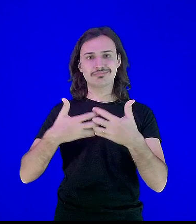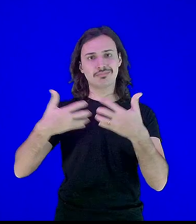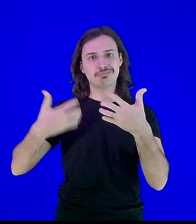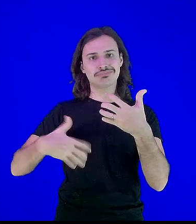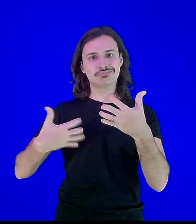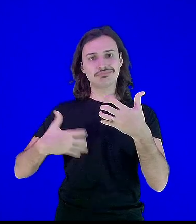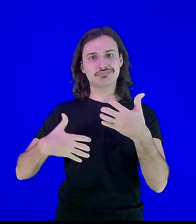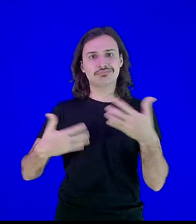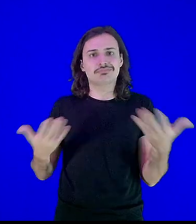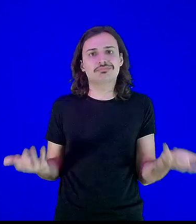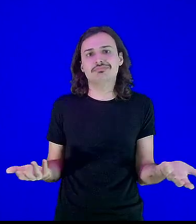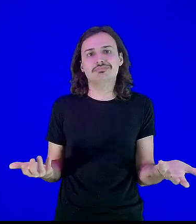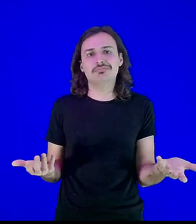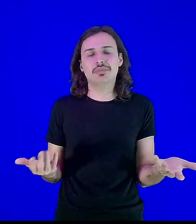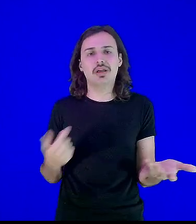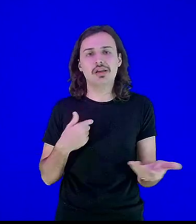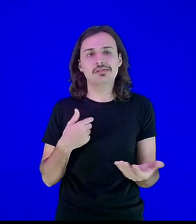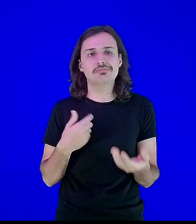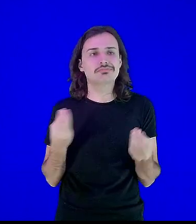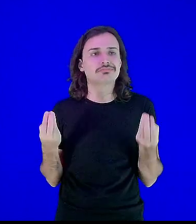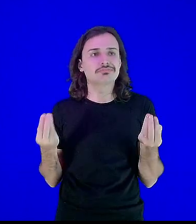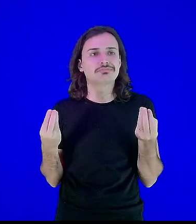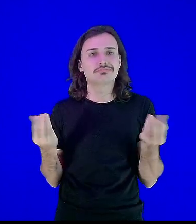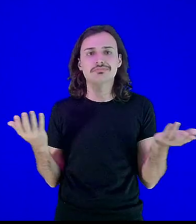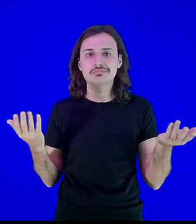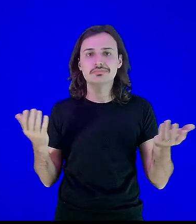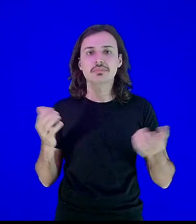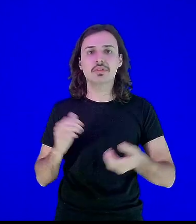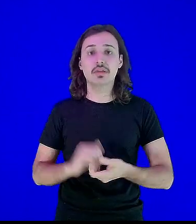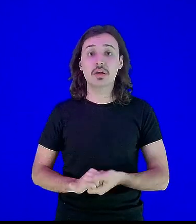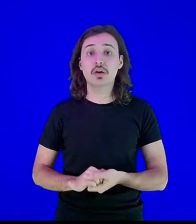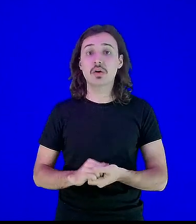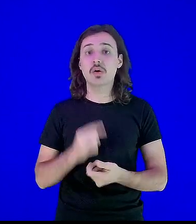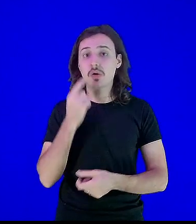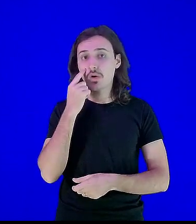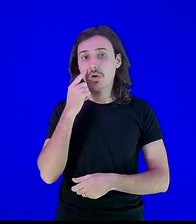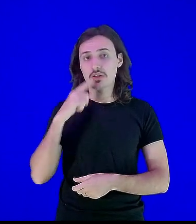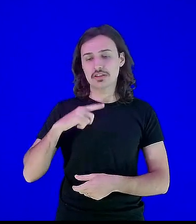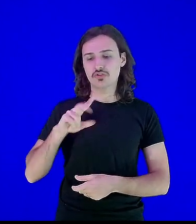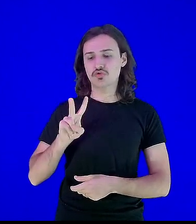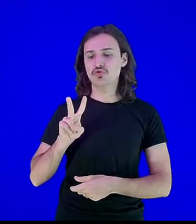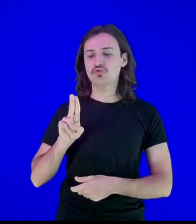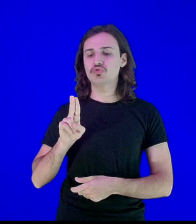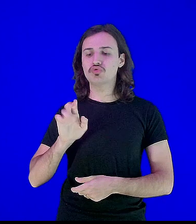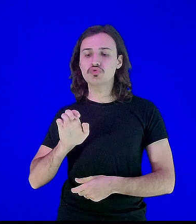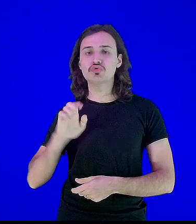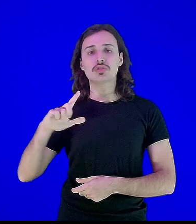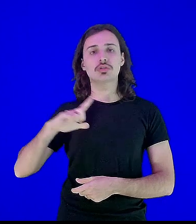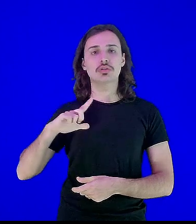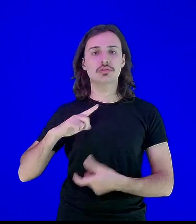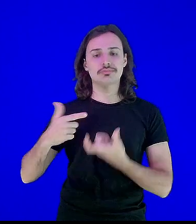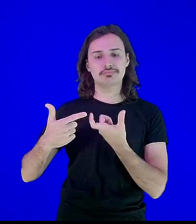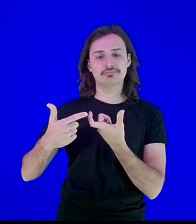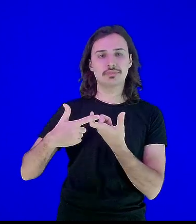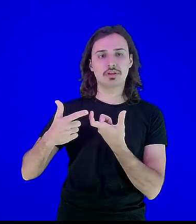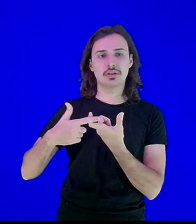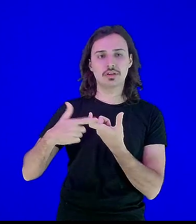what was happening? Vue has a component called "Teleport"